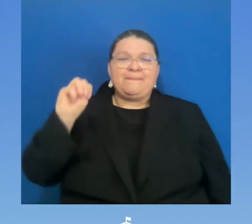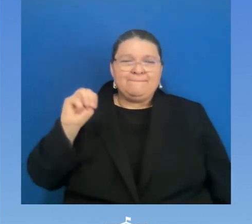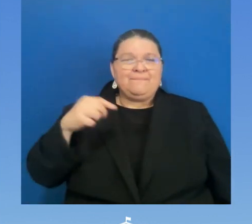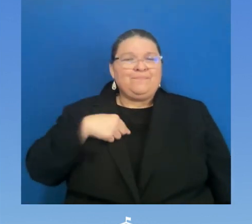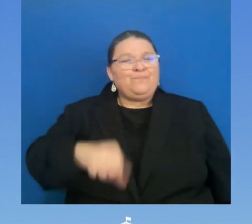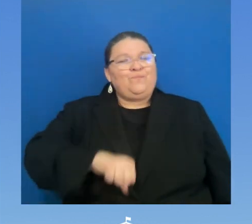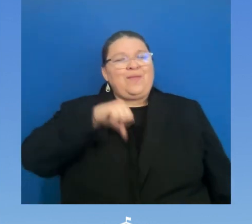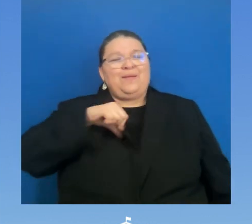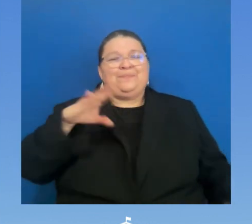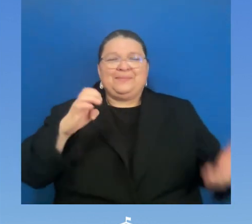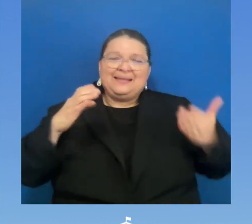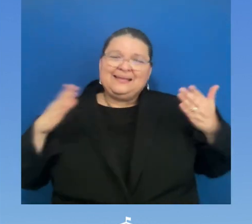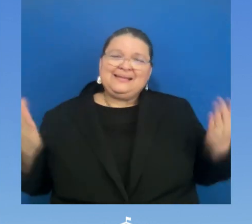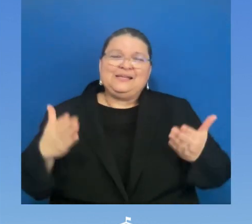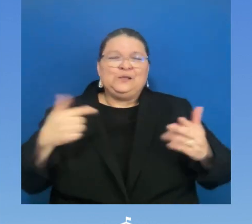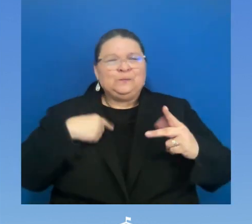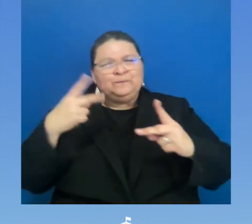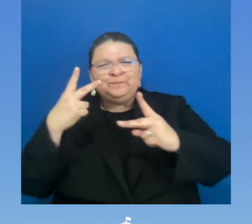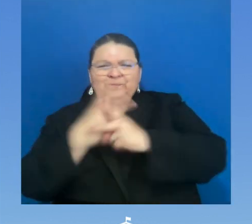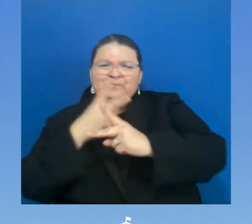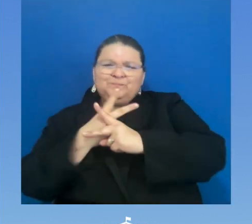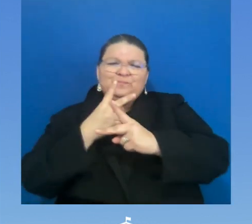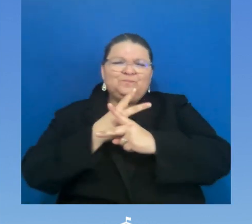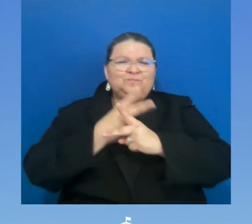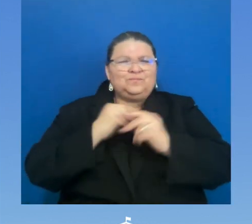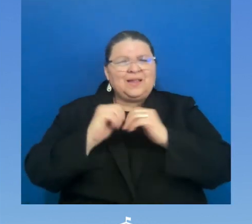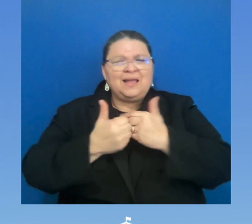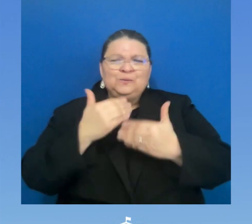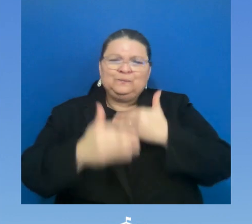to rise and receive every dime they earn in the workplace.